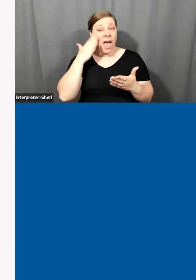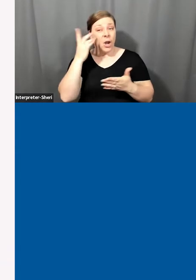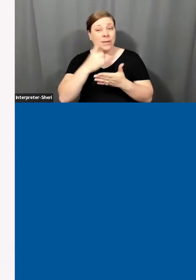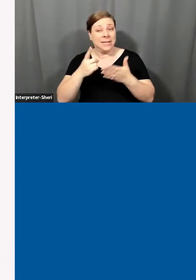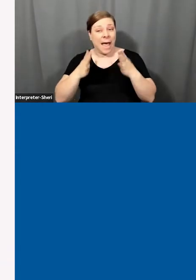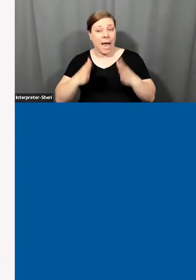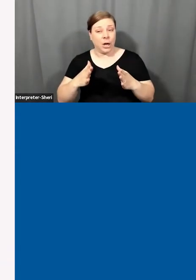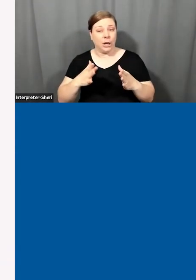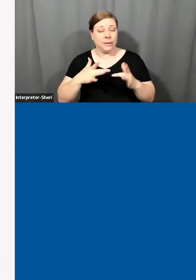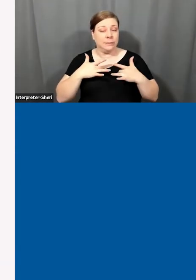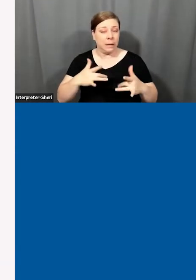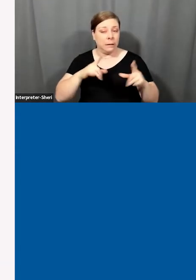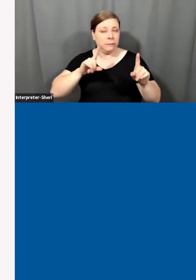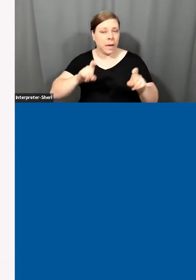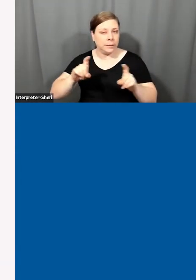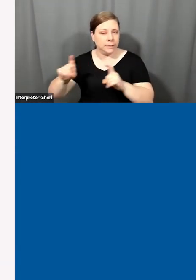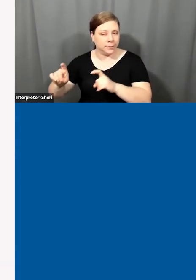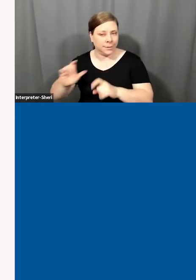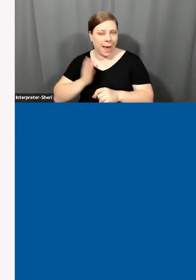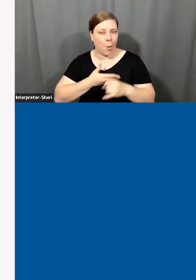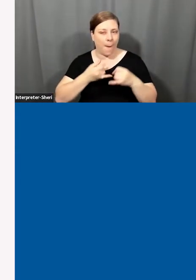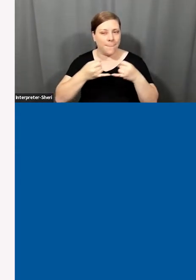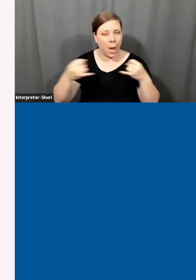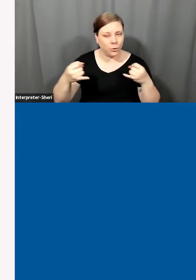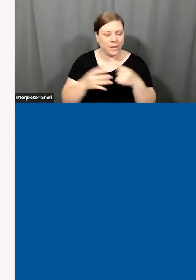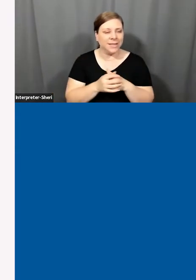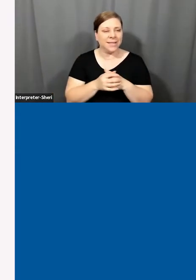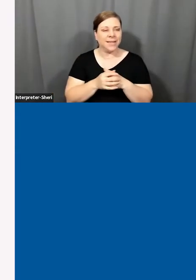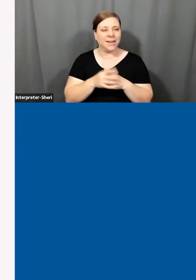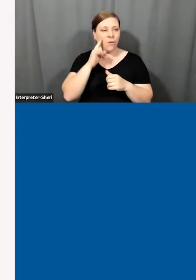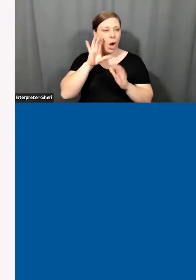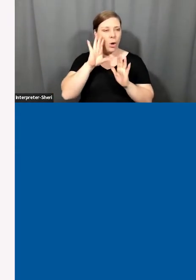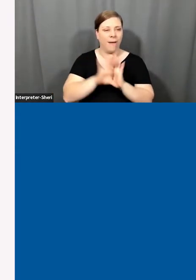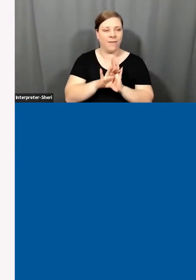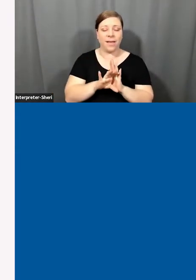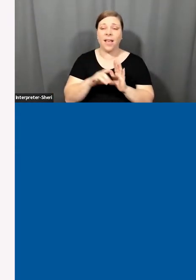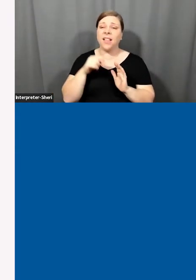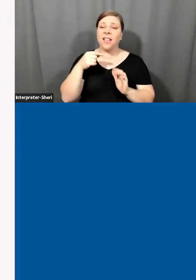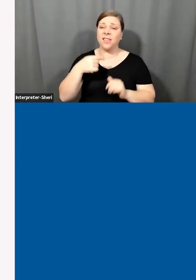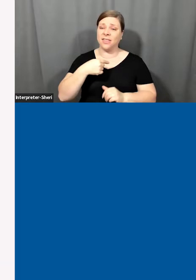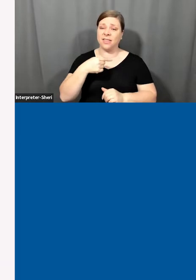of what a graphic can be. And this is my example of just choosing one element to play with.